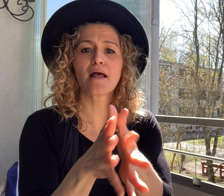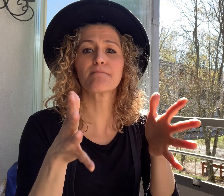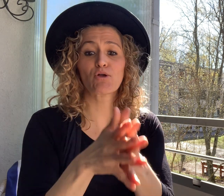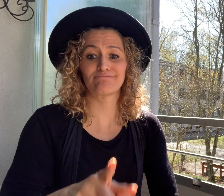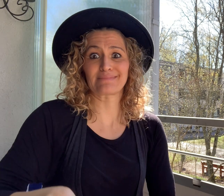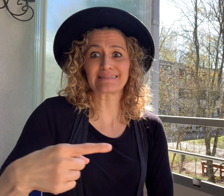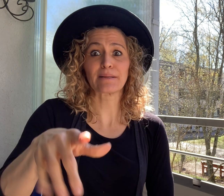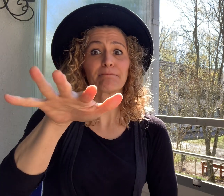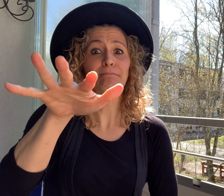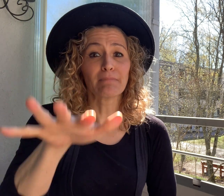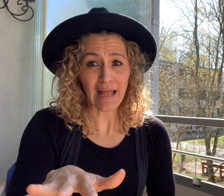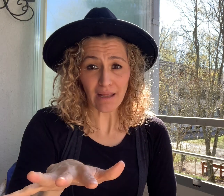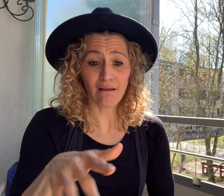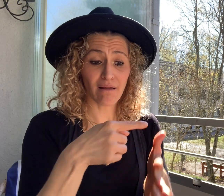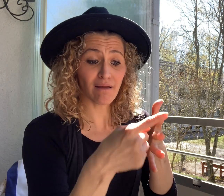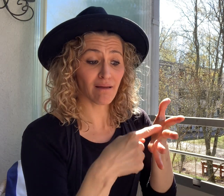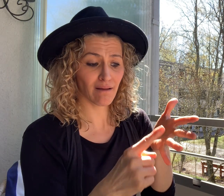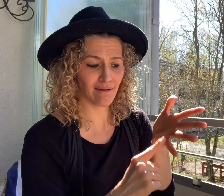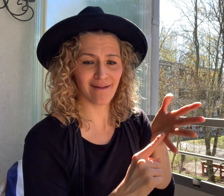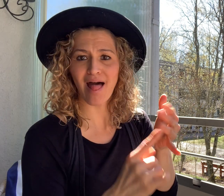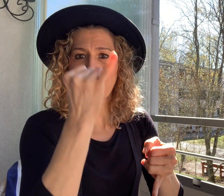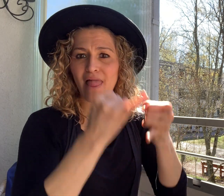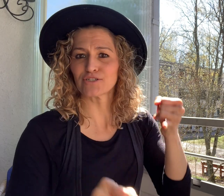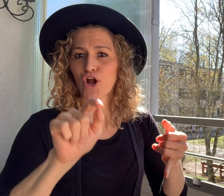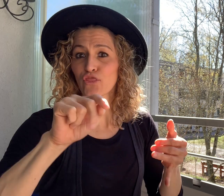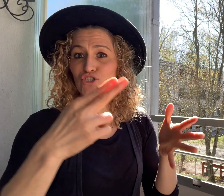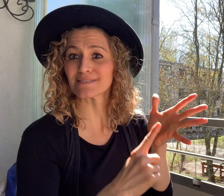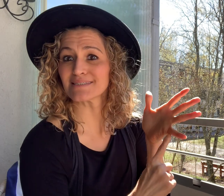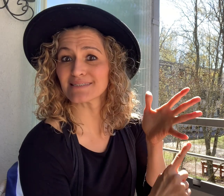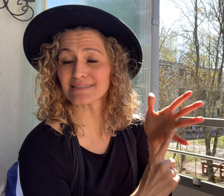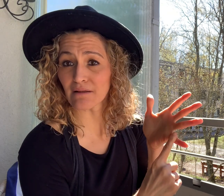which will stream on this DeafWire show on the last Thursday of May.